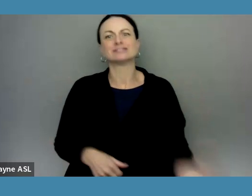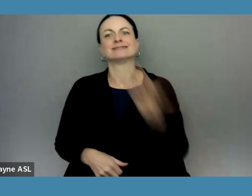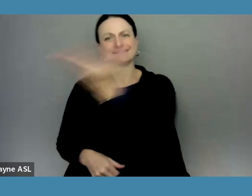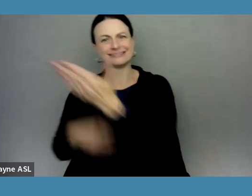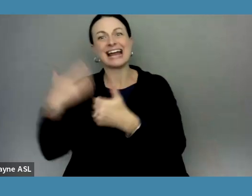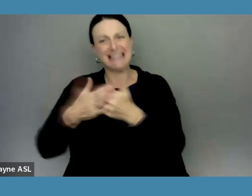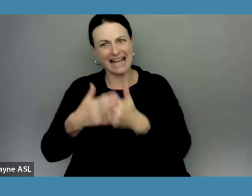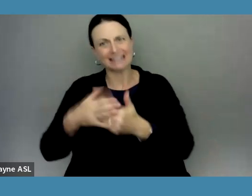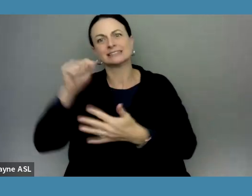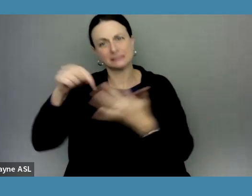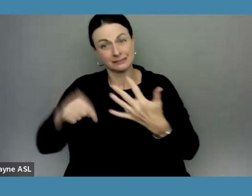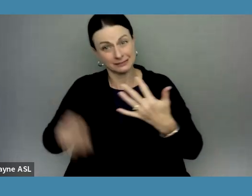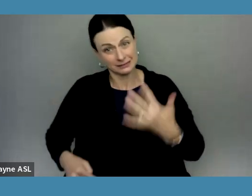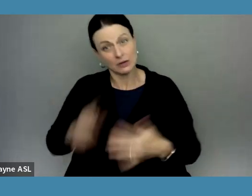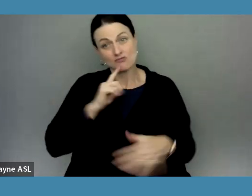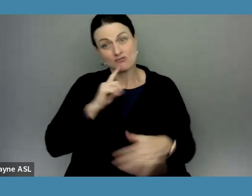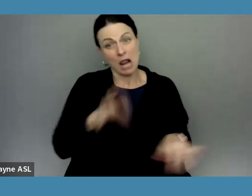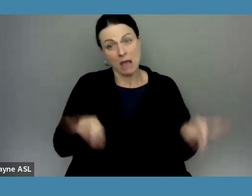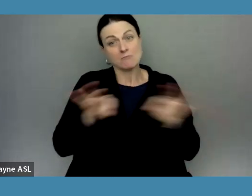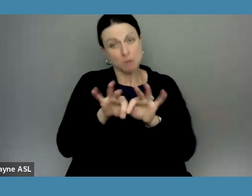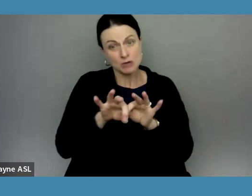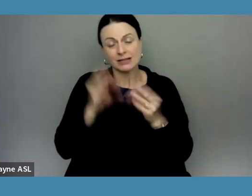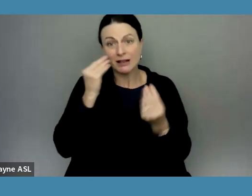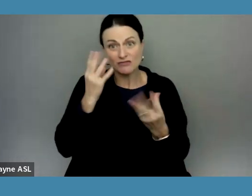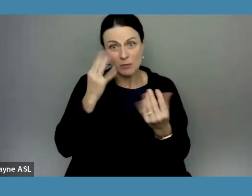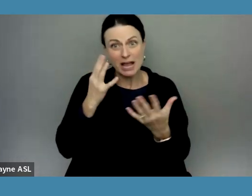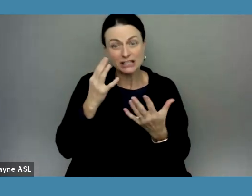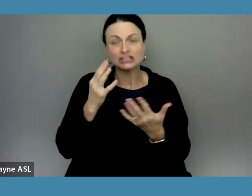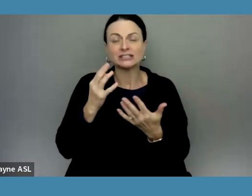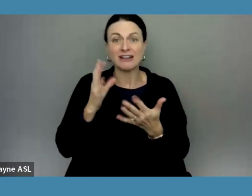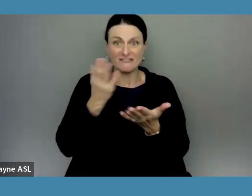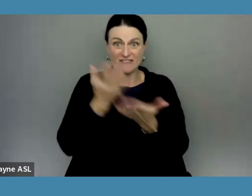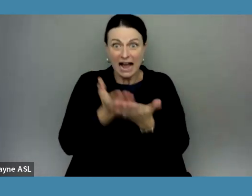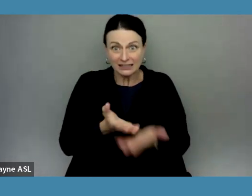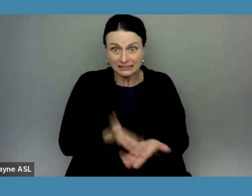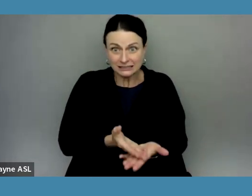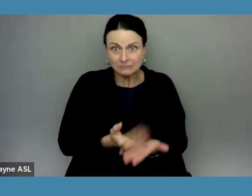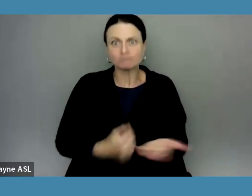of the really pertinent facts on the record.